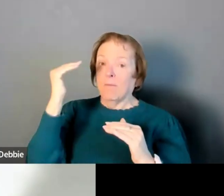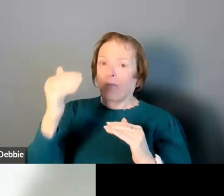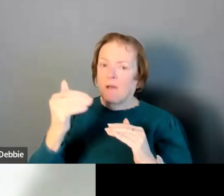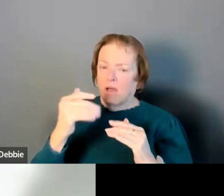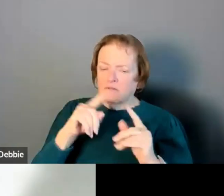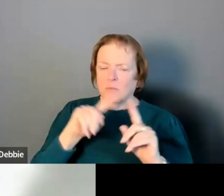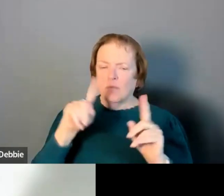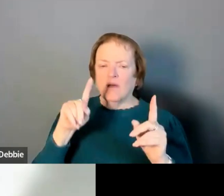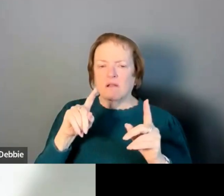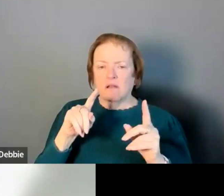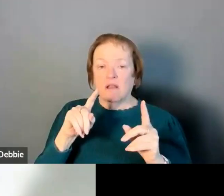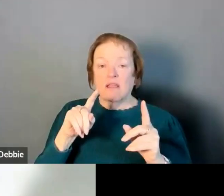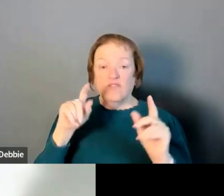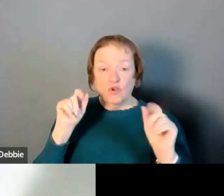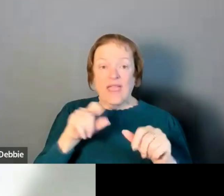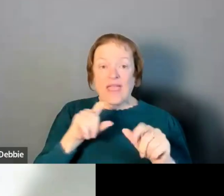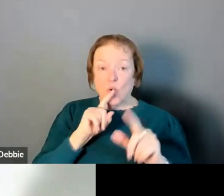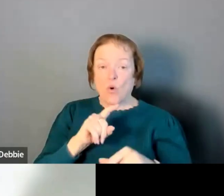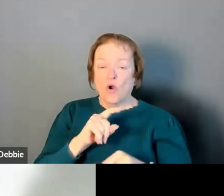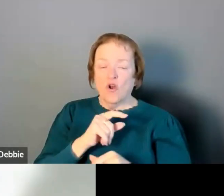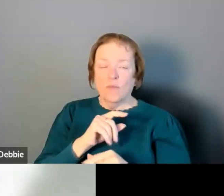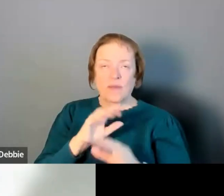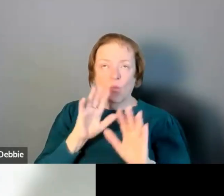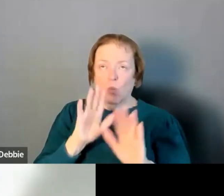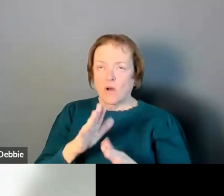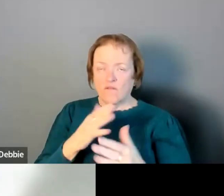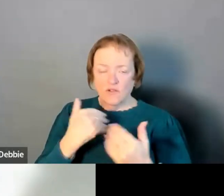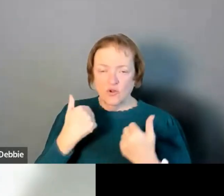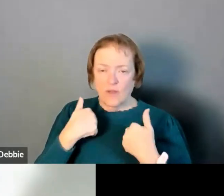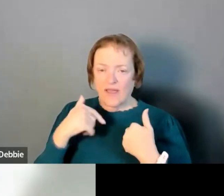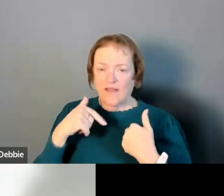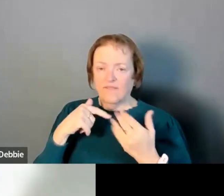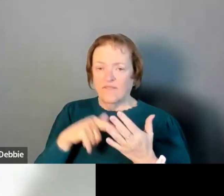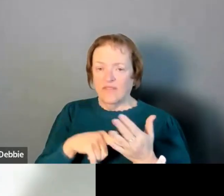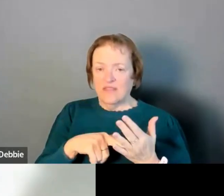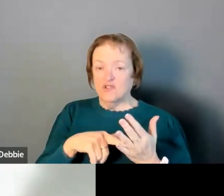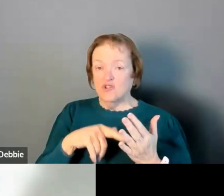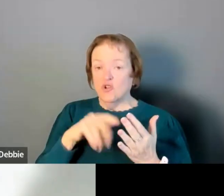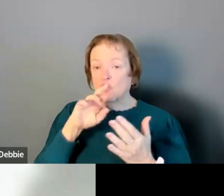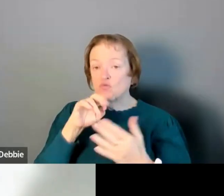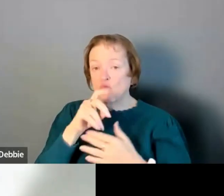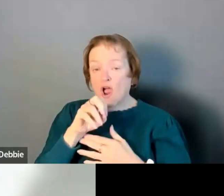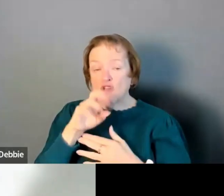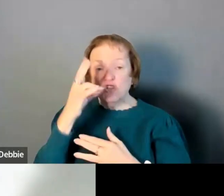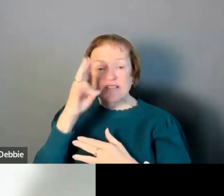I would love for you to have it. You can check Roger17s, which are for Advanced Bionics